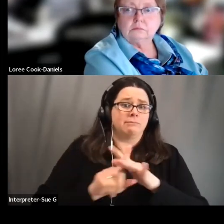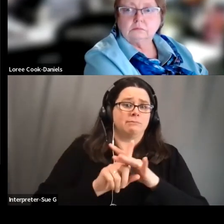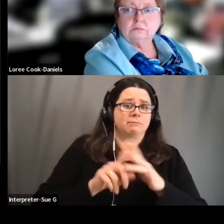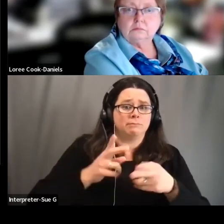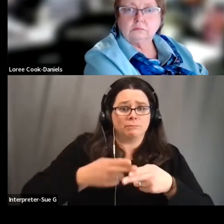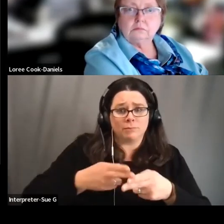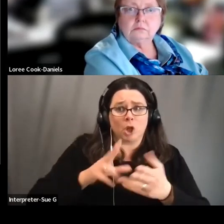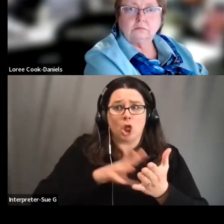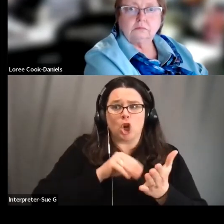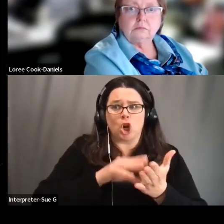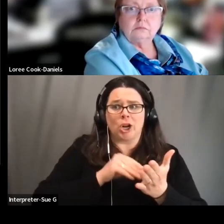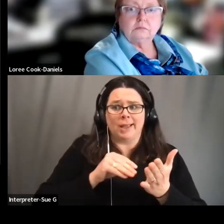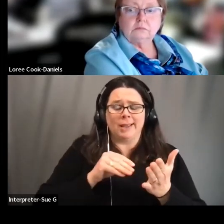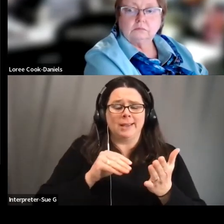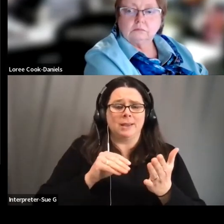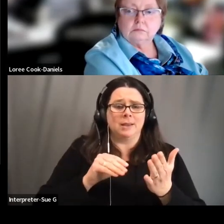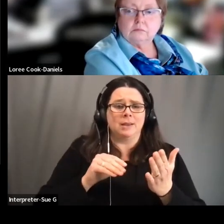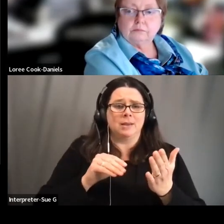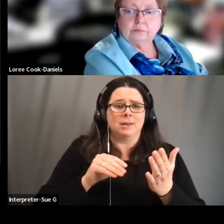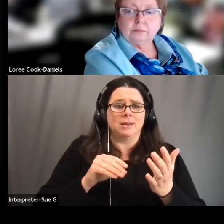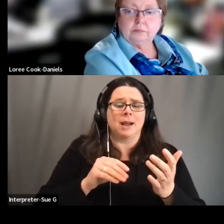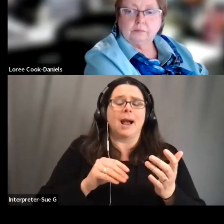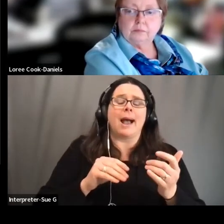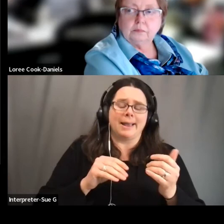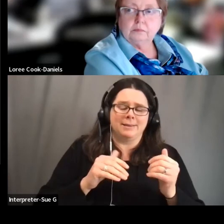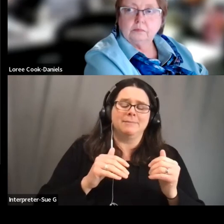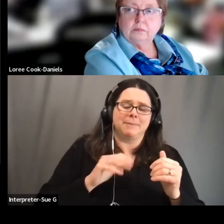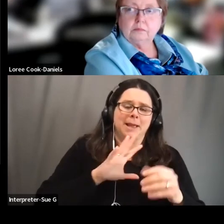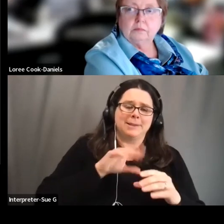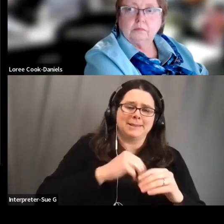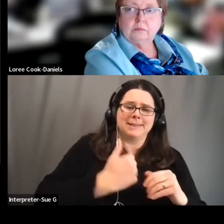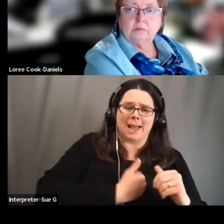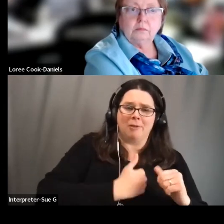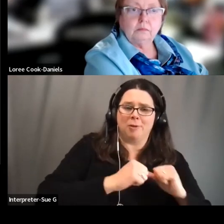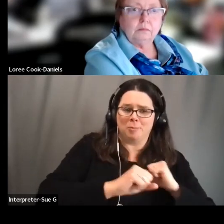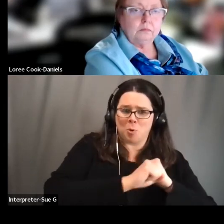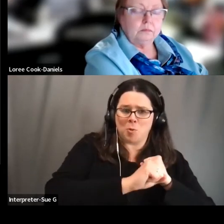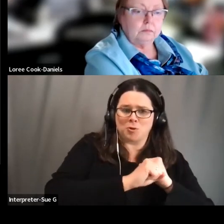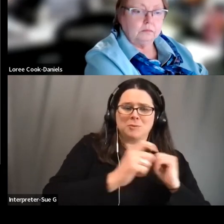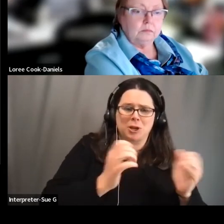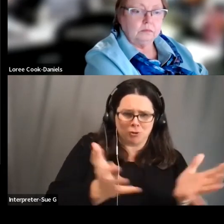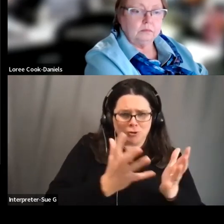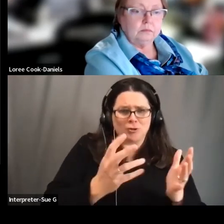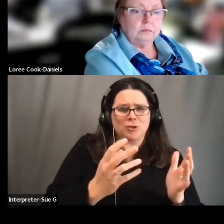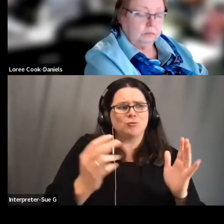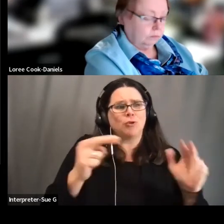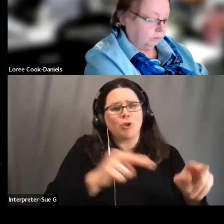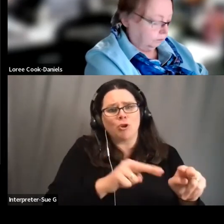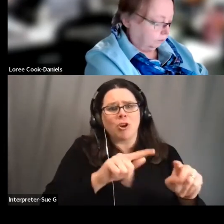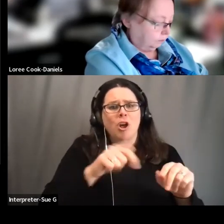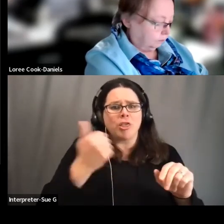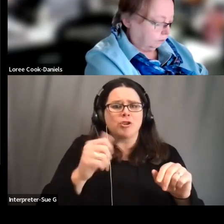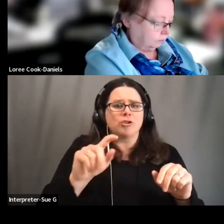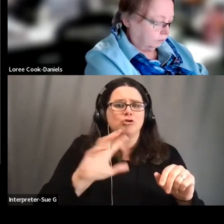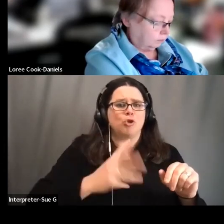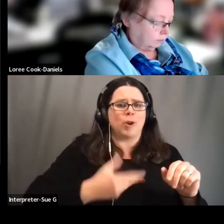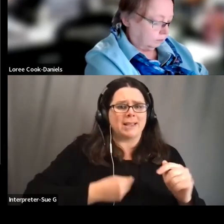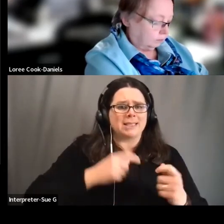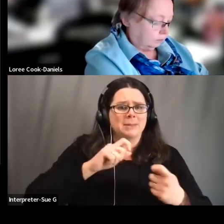I put our self promotion on the slide 'cause I encourage you to come and find other trans-specific webinars